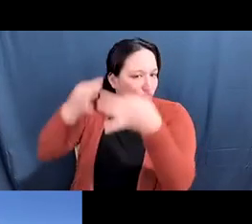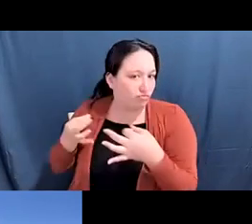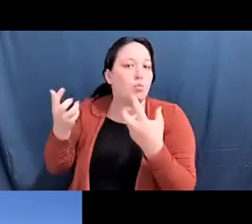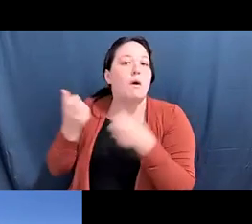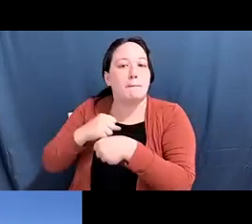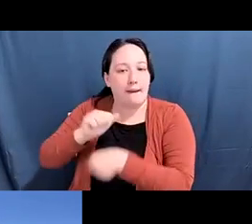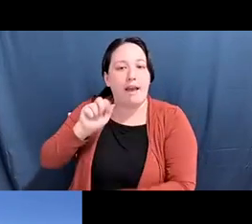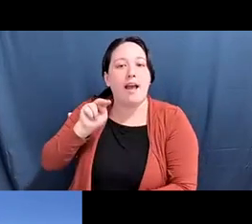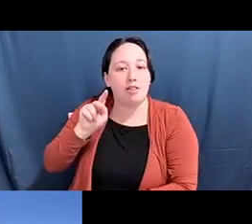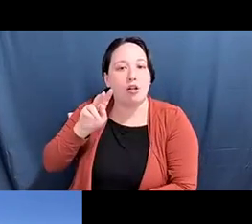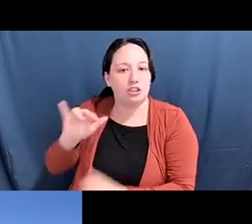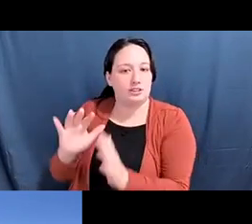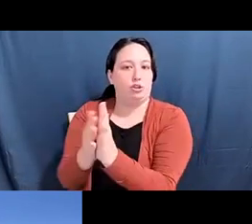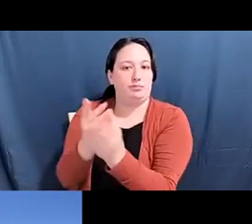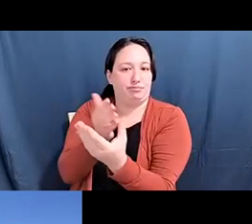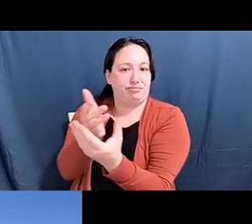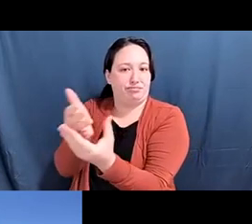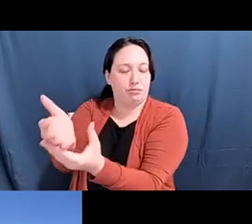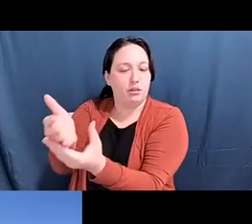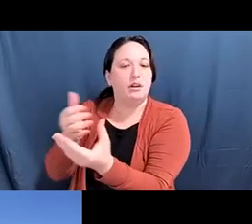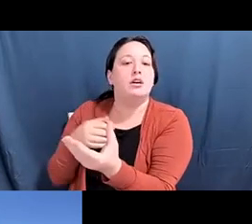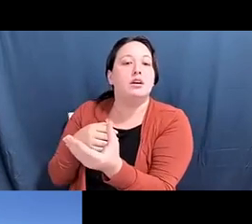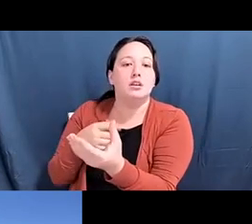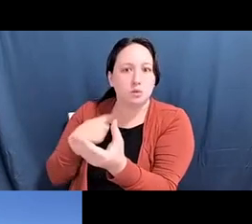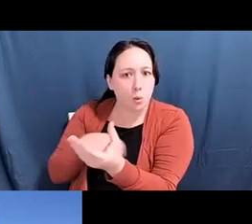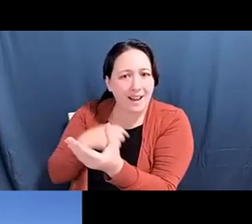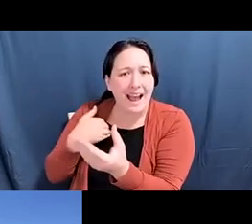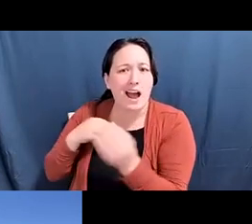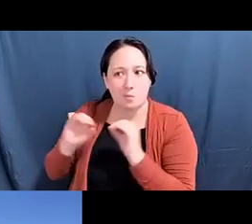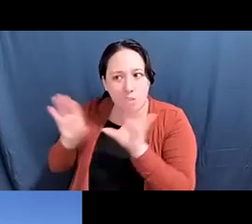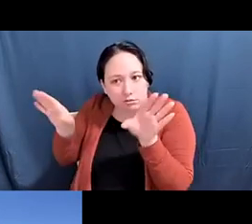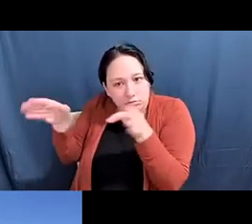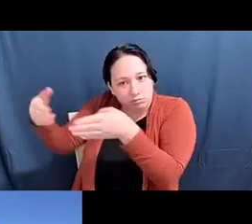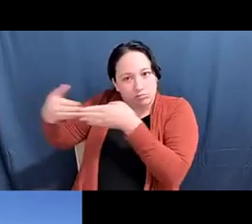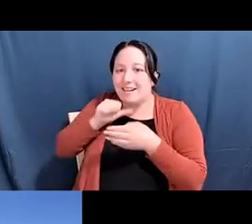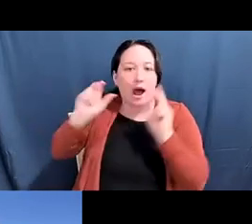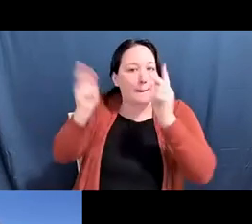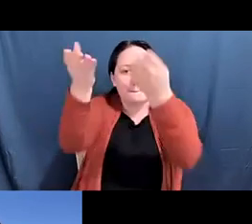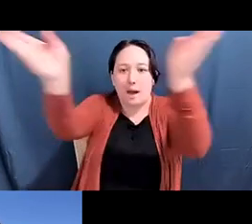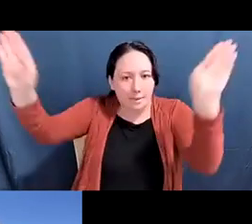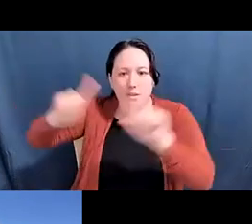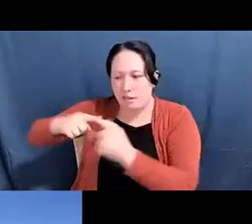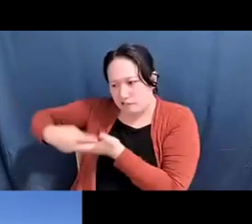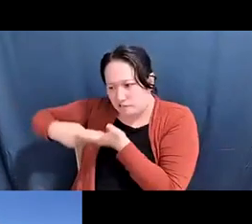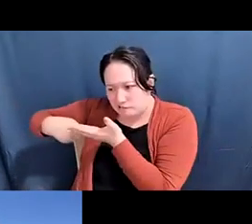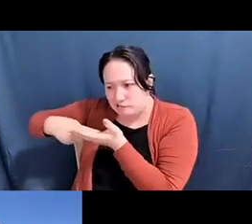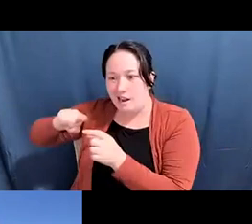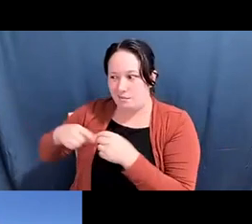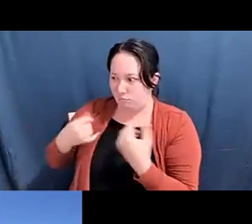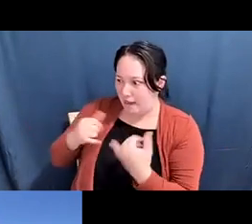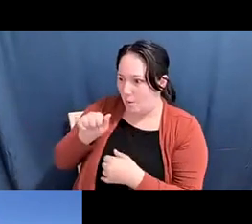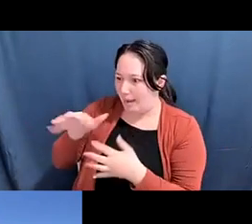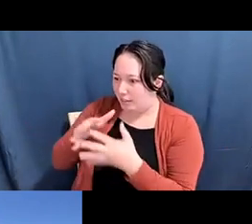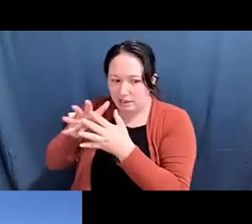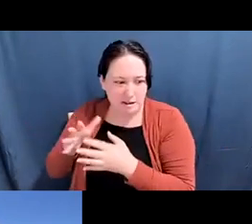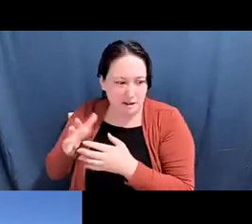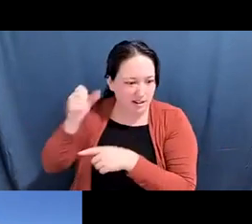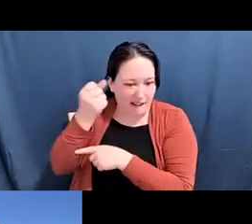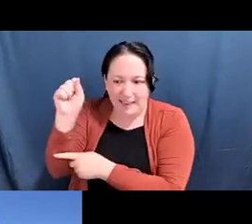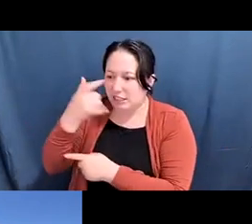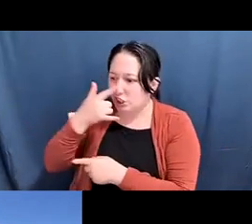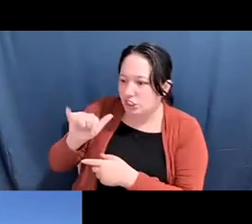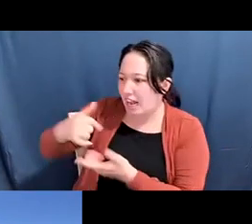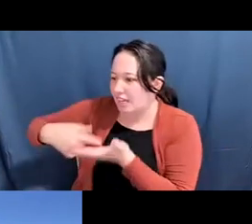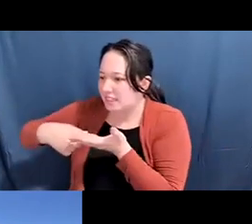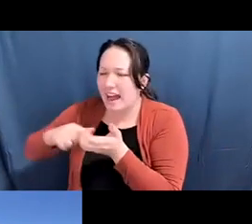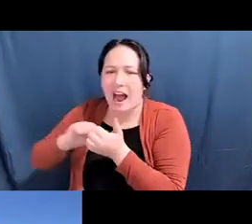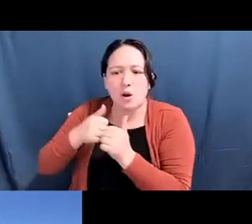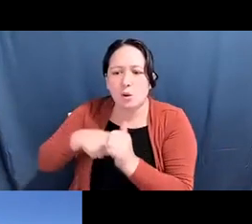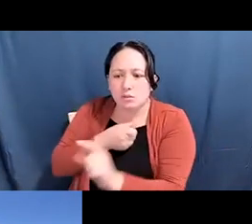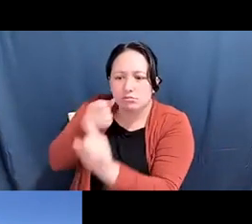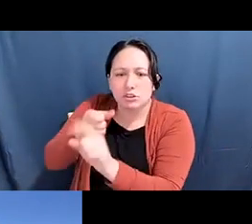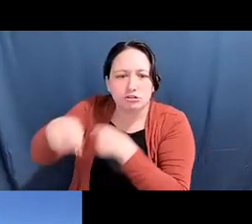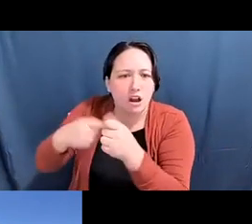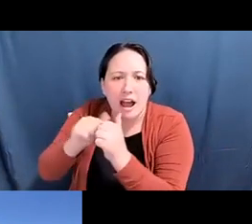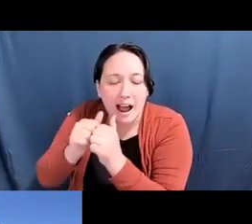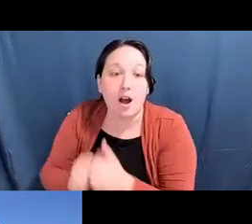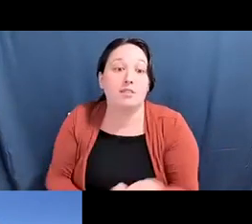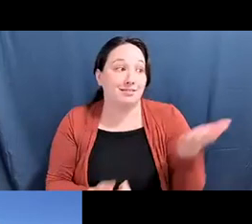Diane Fujino: did close... closed door discussions about the state of Asian American activism, how we create change. Katherine Lee, who was a writing instructor and now a scholar, a...